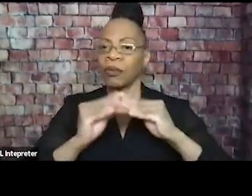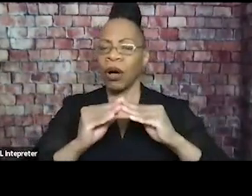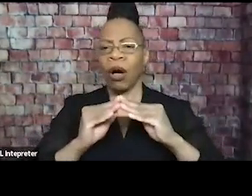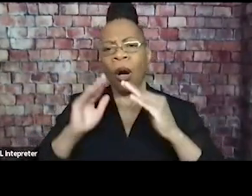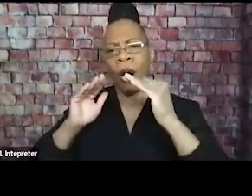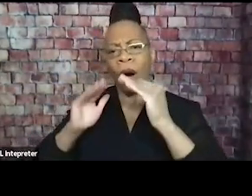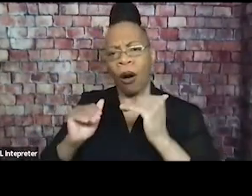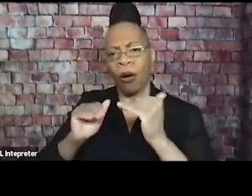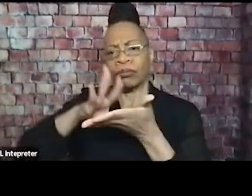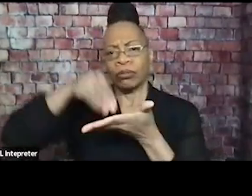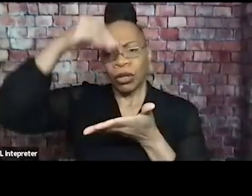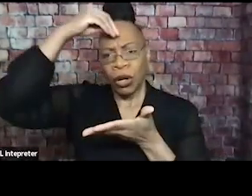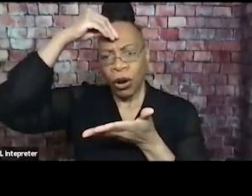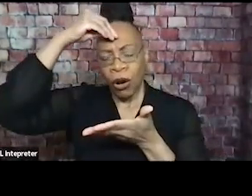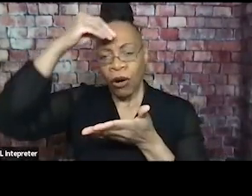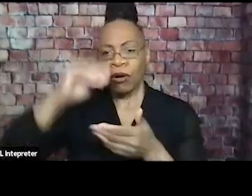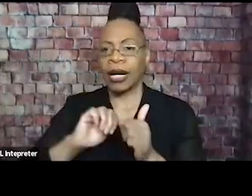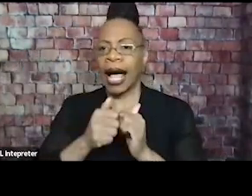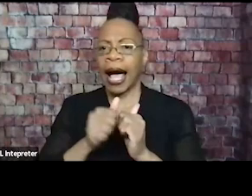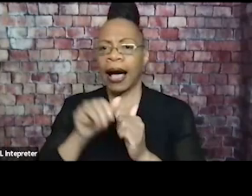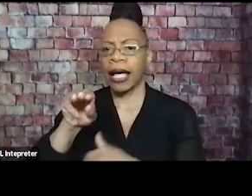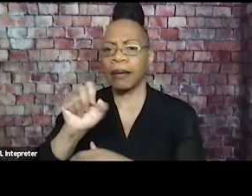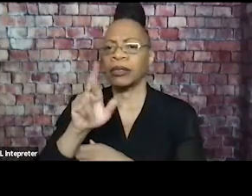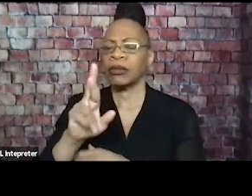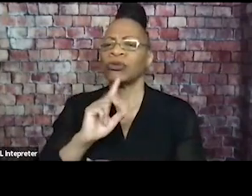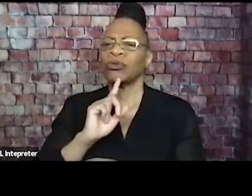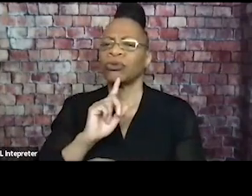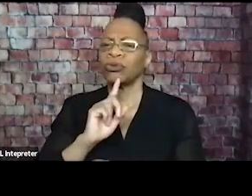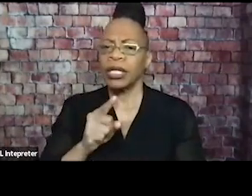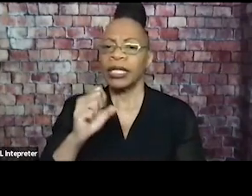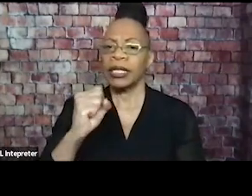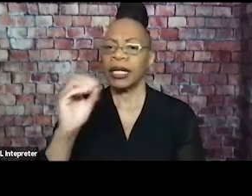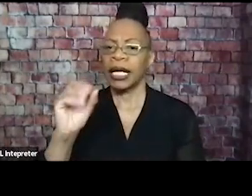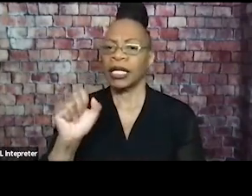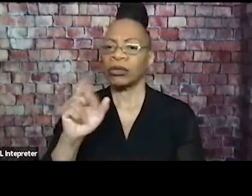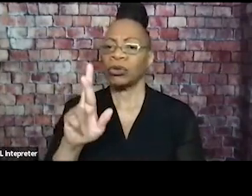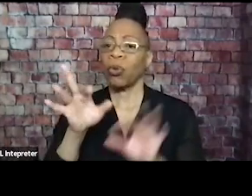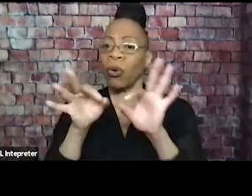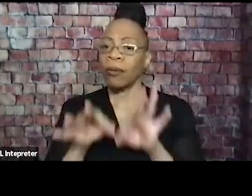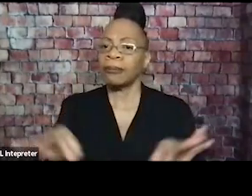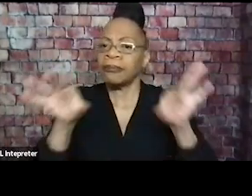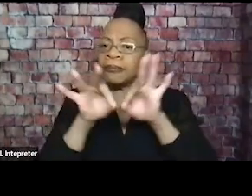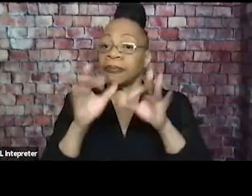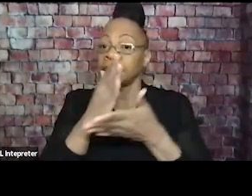about how MSRs are a SOAR-critical component and why they're SOAR-critical component. You'll also learn how to apply